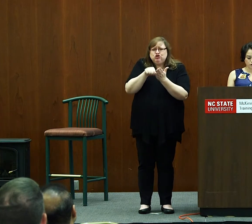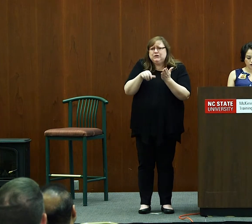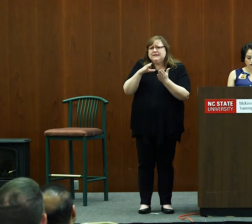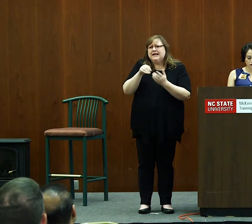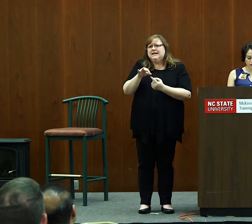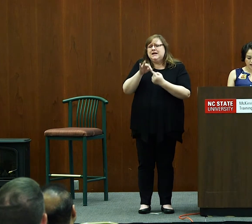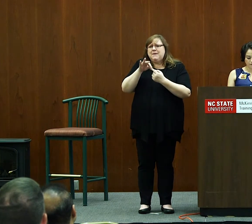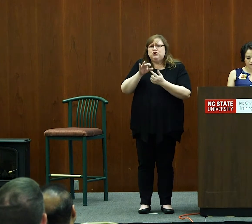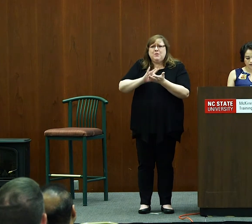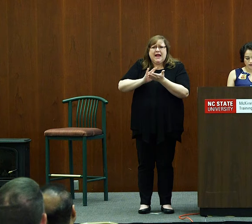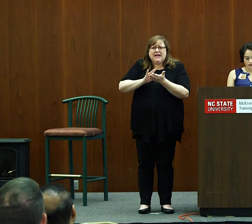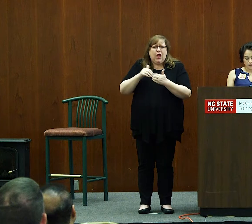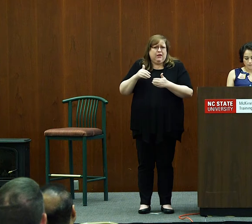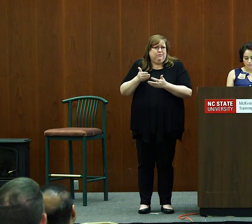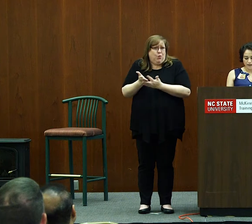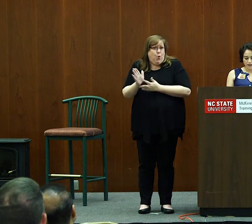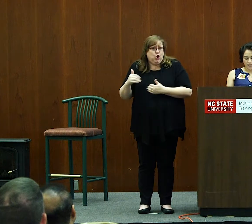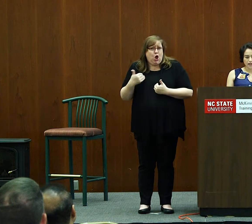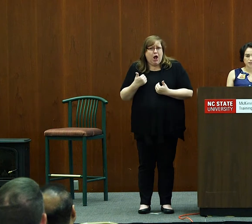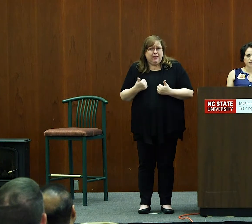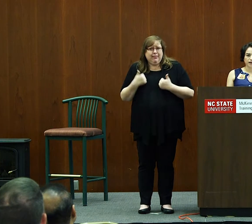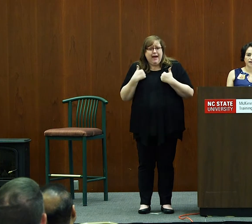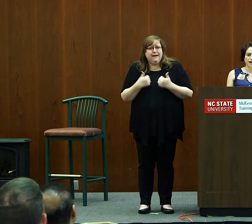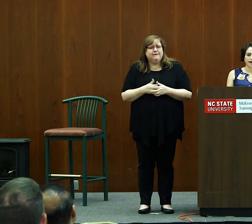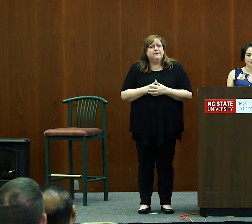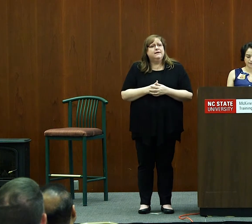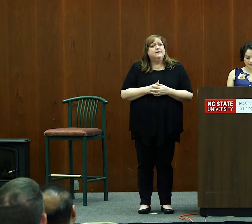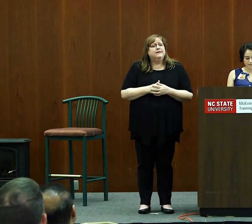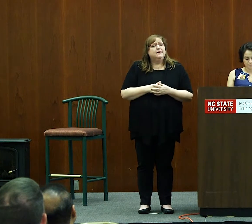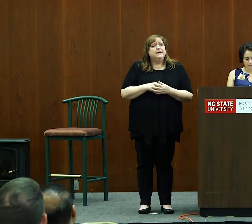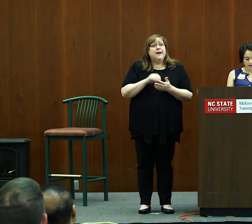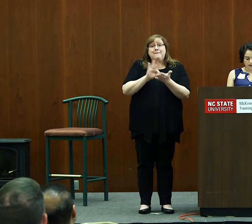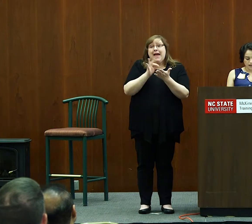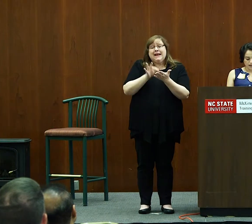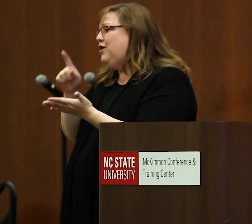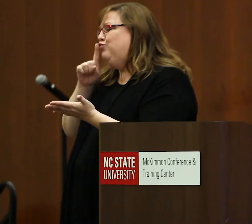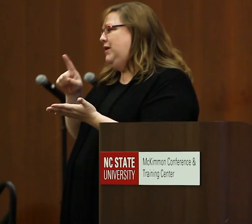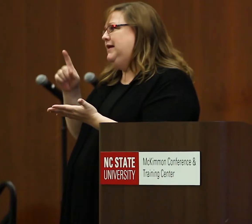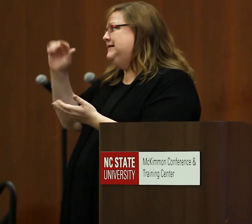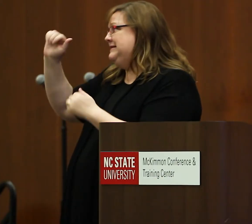her young life. Medicaid has been God sent. It has made all